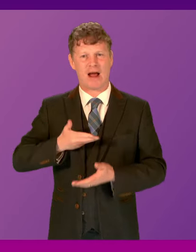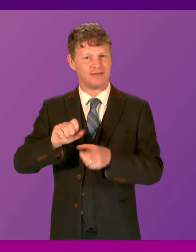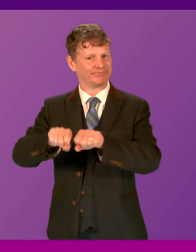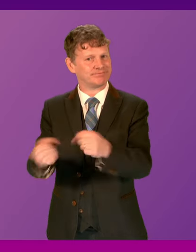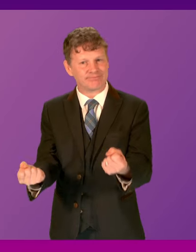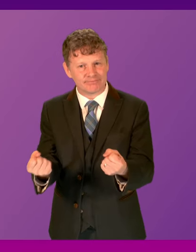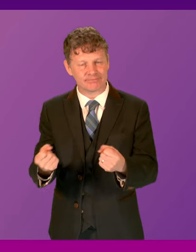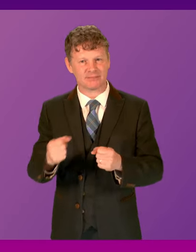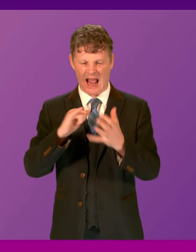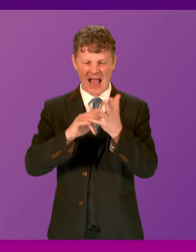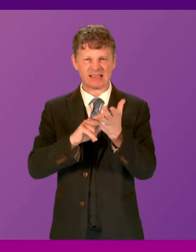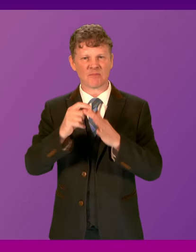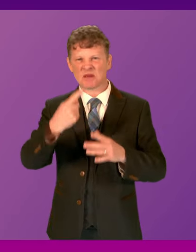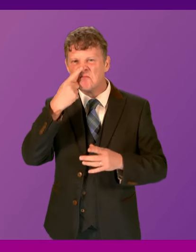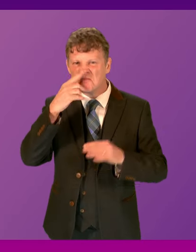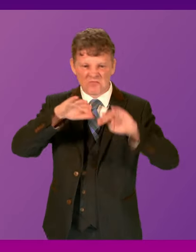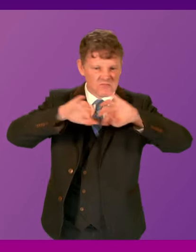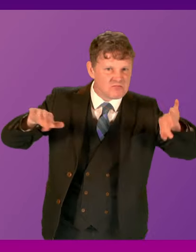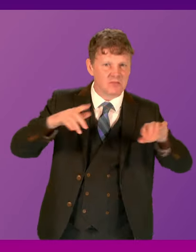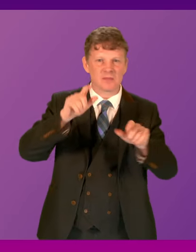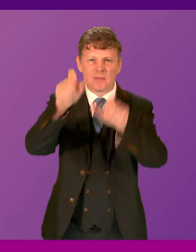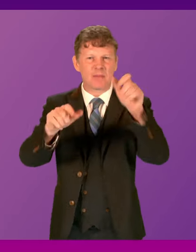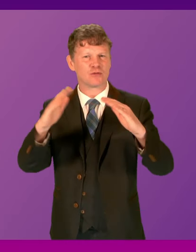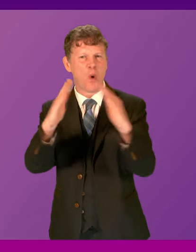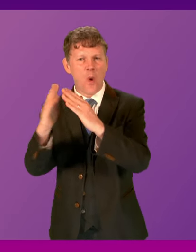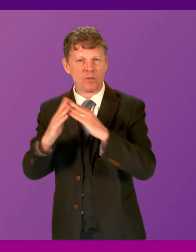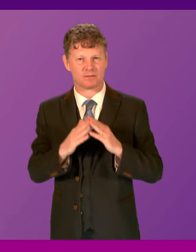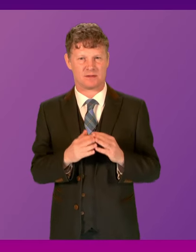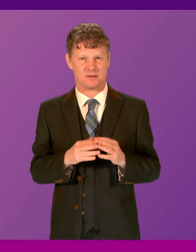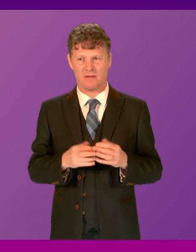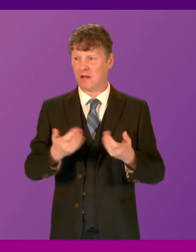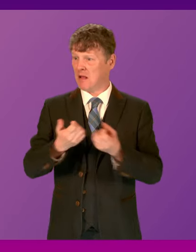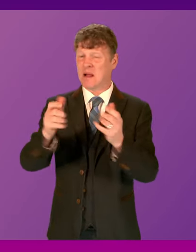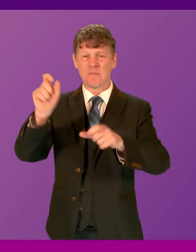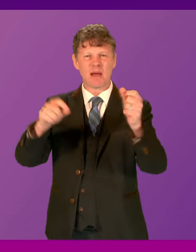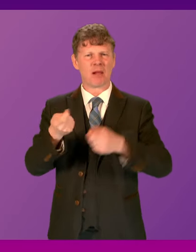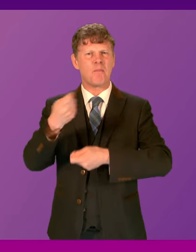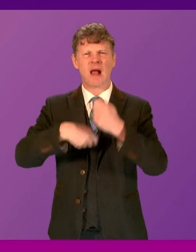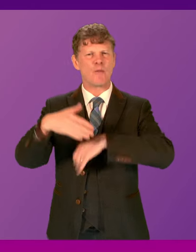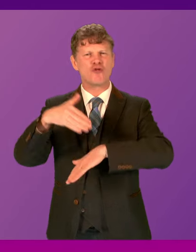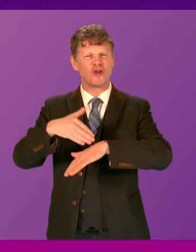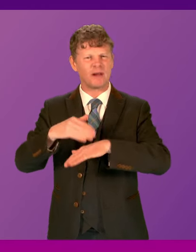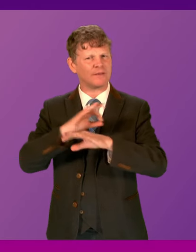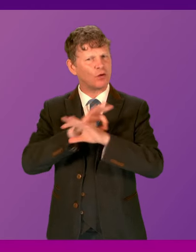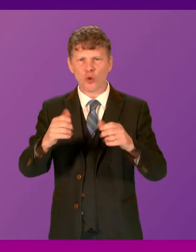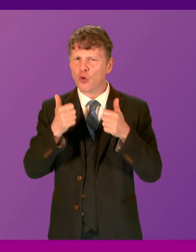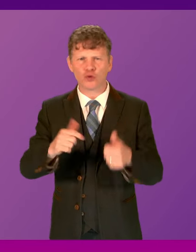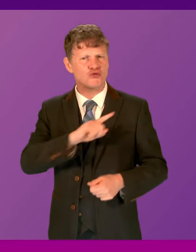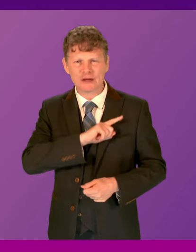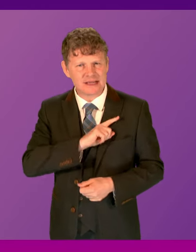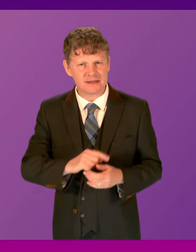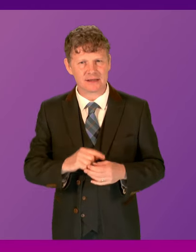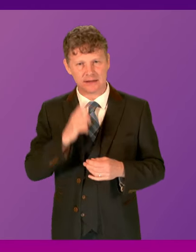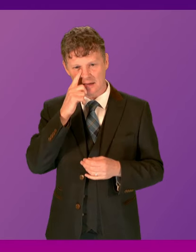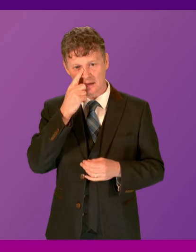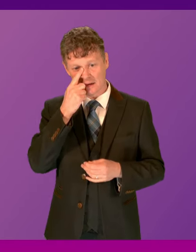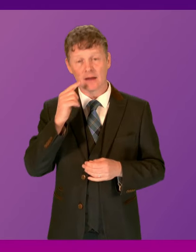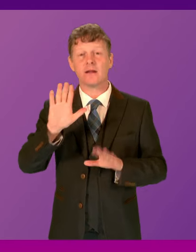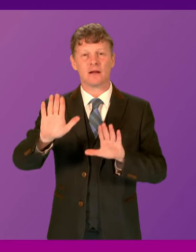into people’s homes. It could result in the public being criminalised for no good reason. Let us hear Mr Ross.